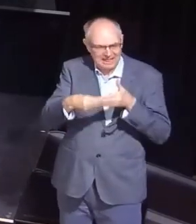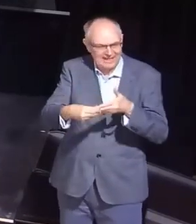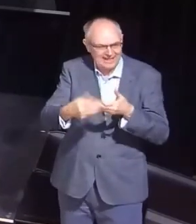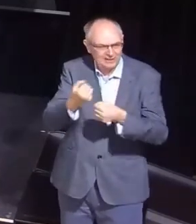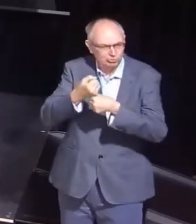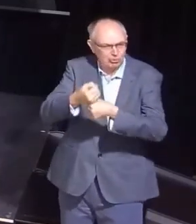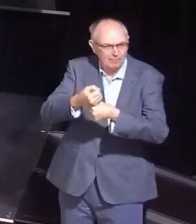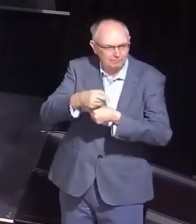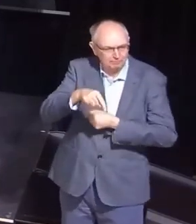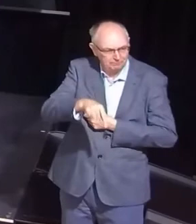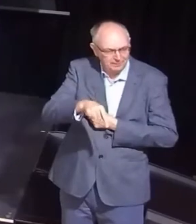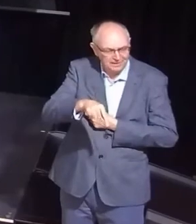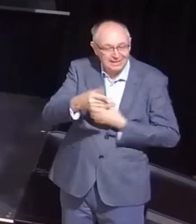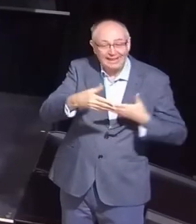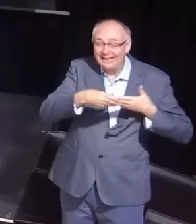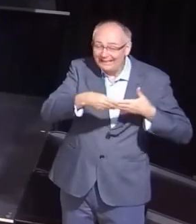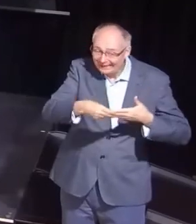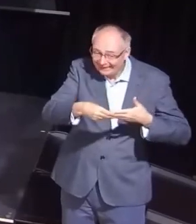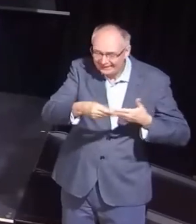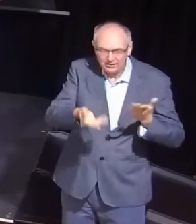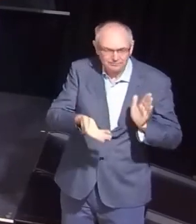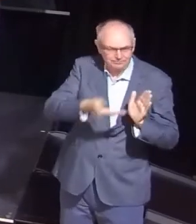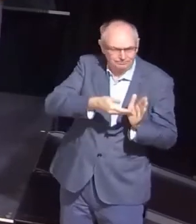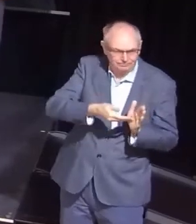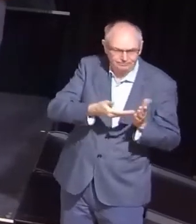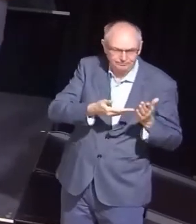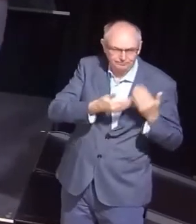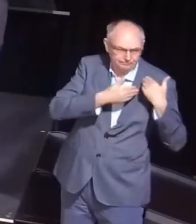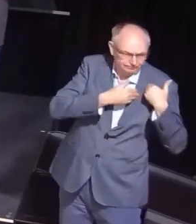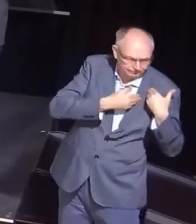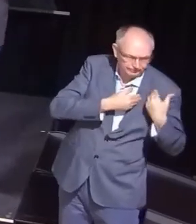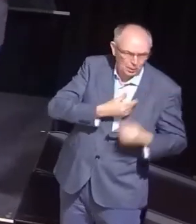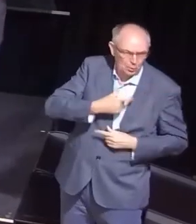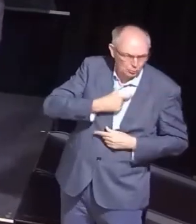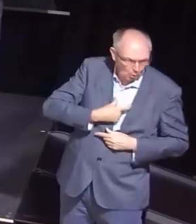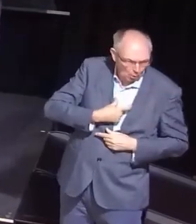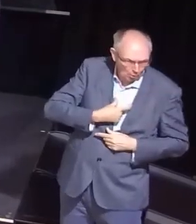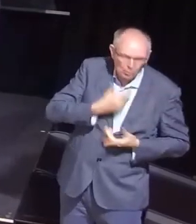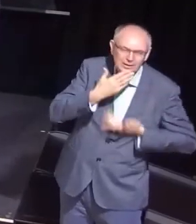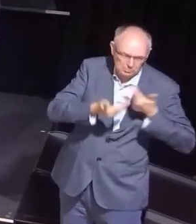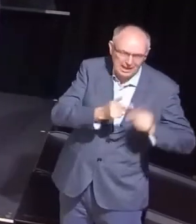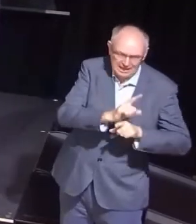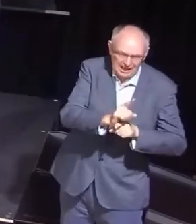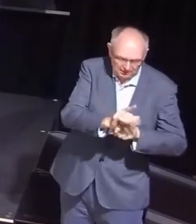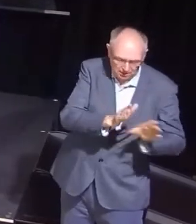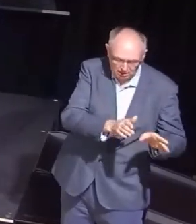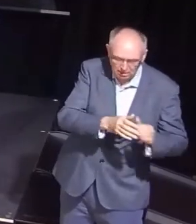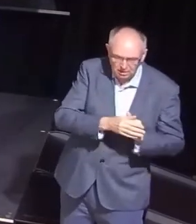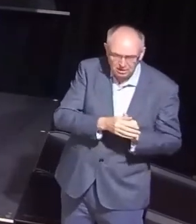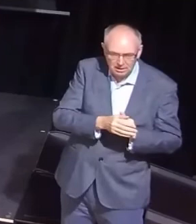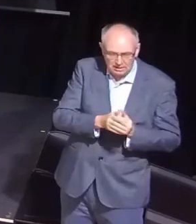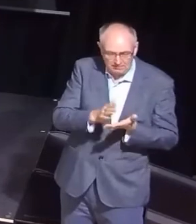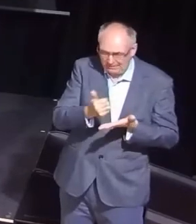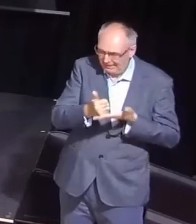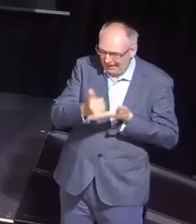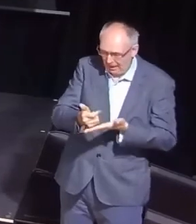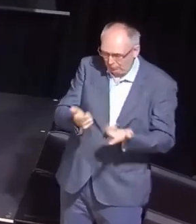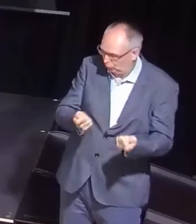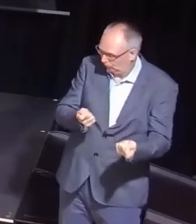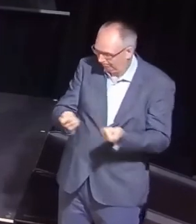Lead champs take on additional roles and responsibilities, which I'll mention in a second, and help co-ordinate the rest of the champs on their team.